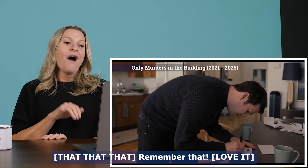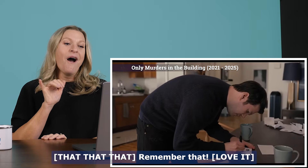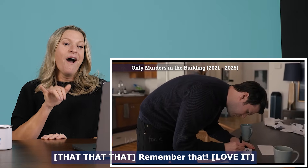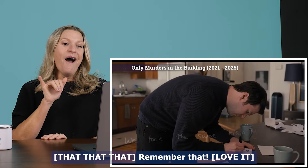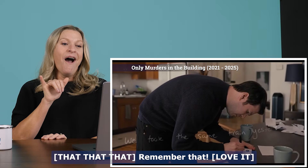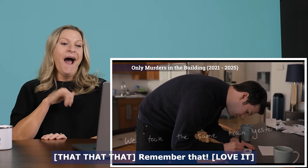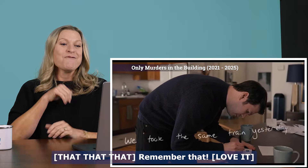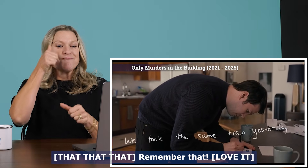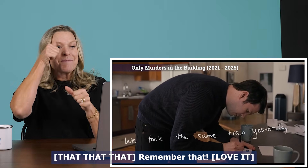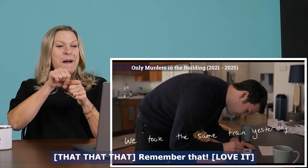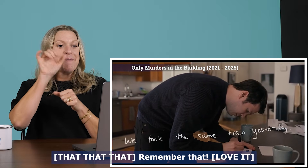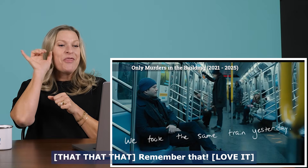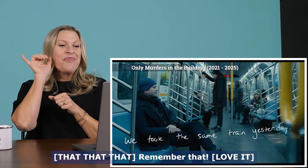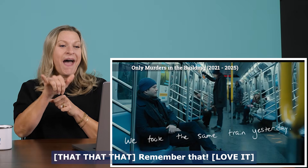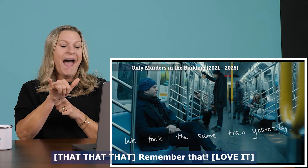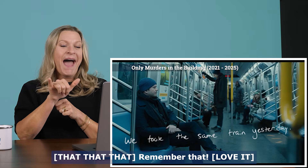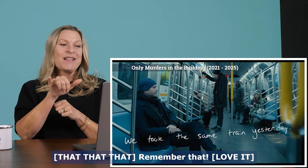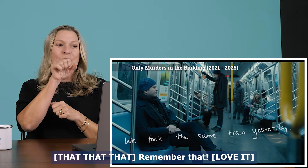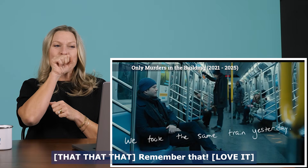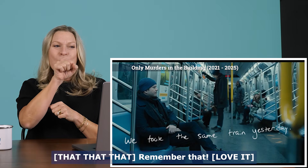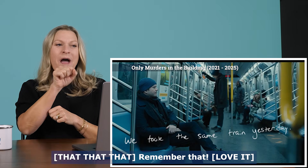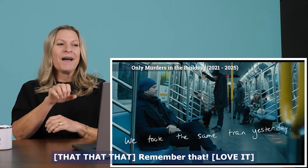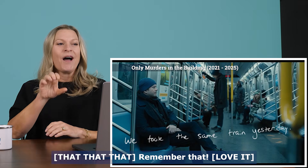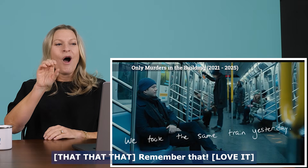[THAT THAT THAT] Remember that! [LOVE IT]